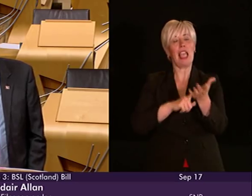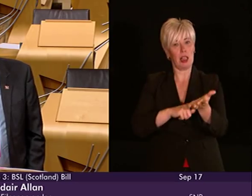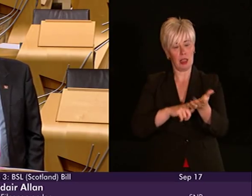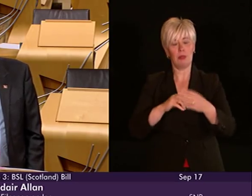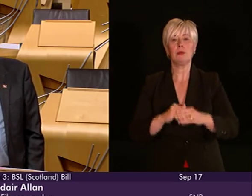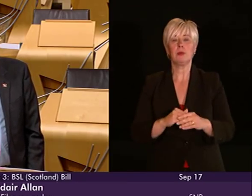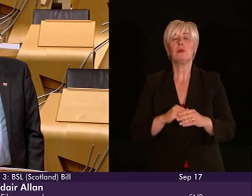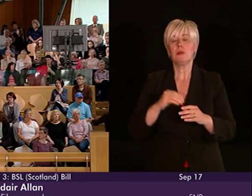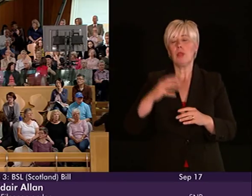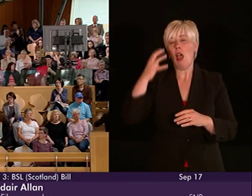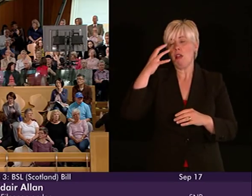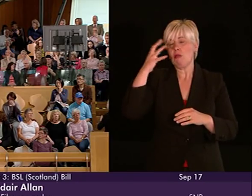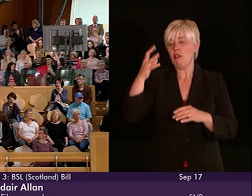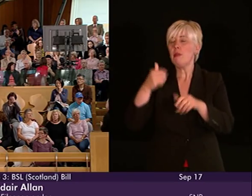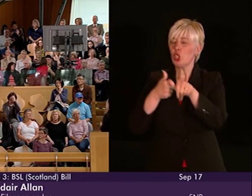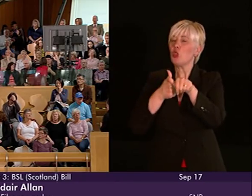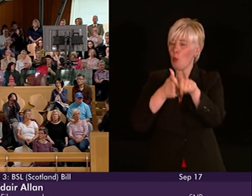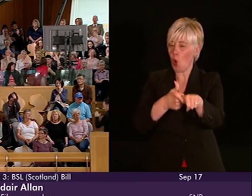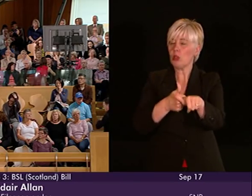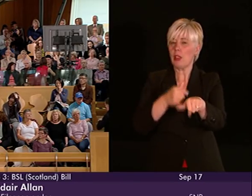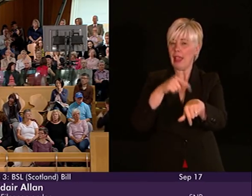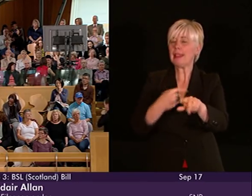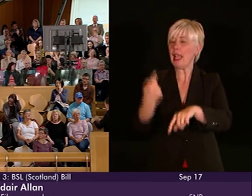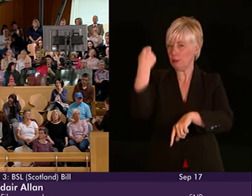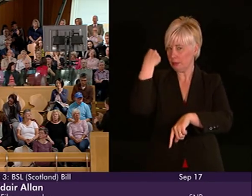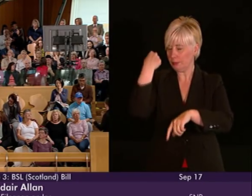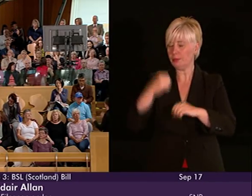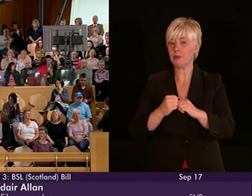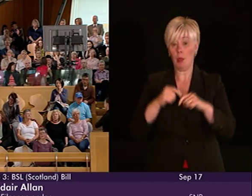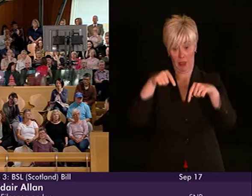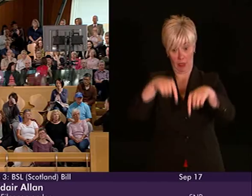Government fully supported those amendments at the time. Amendment 1 requires the Scottish